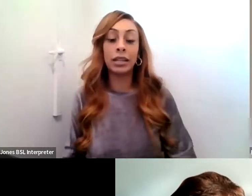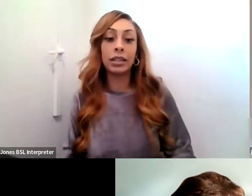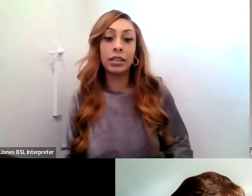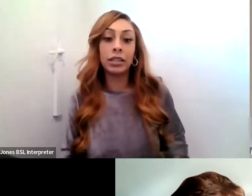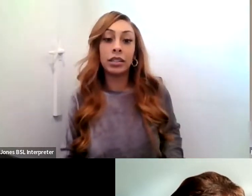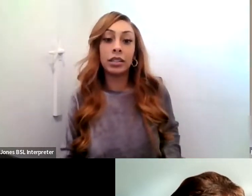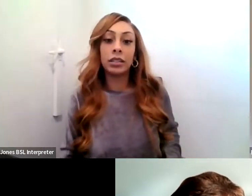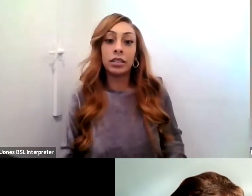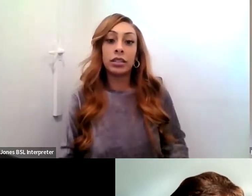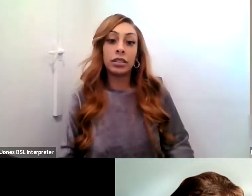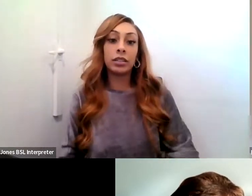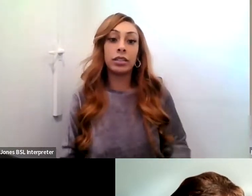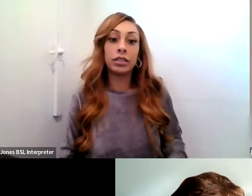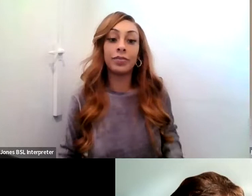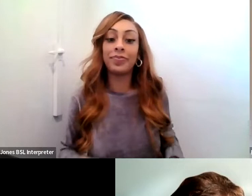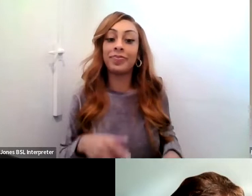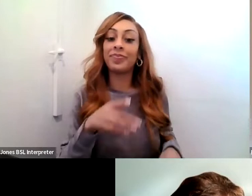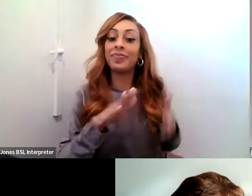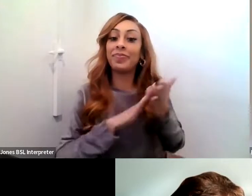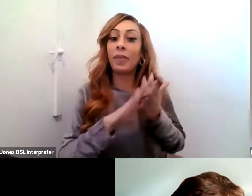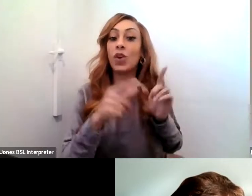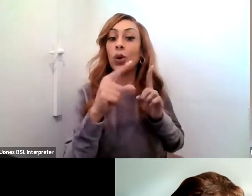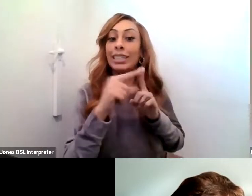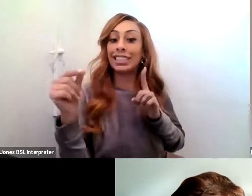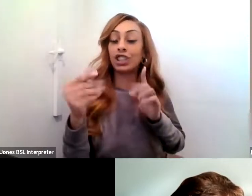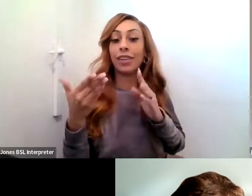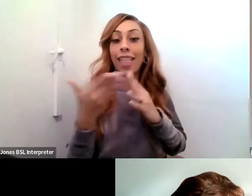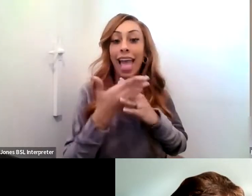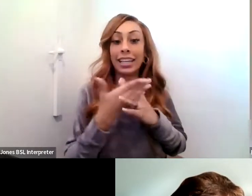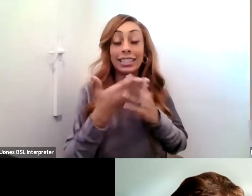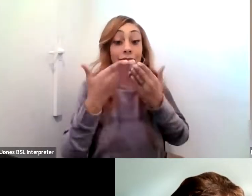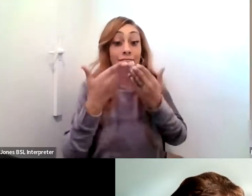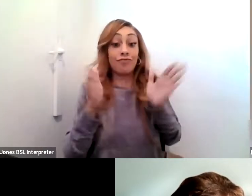we're taking digital access into the broader artistic sphere,